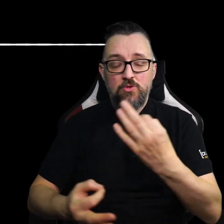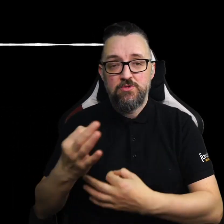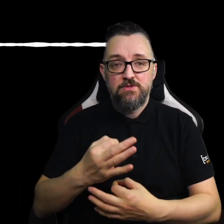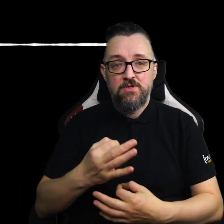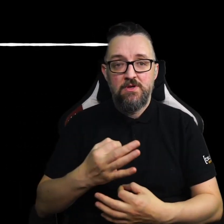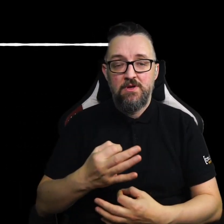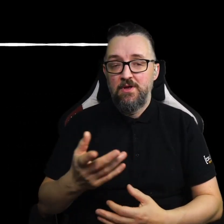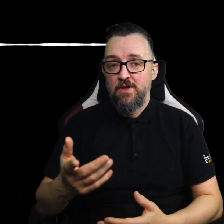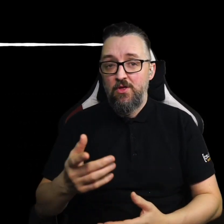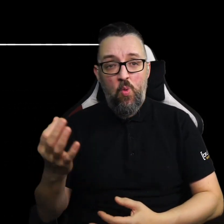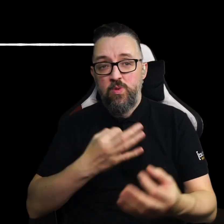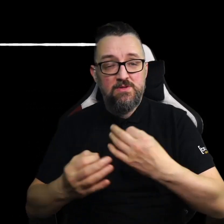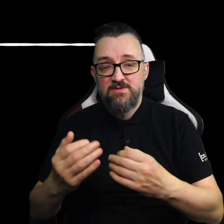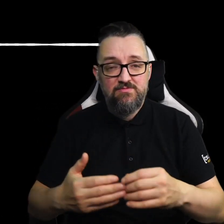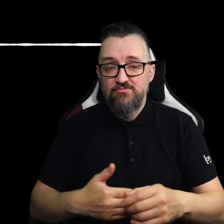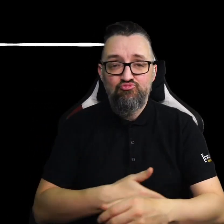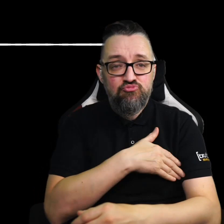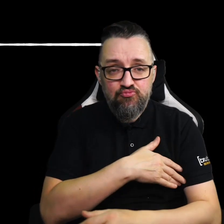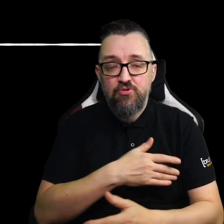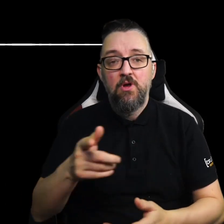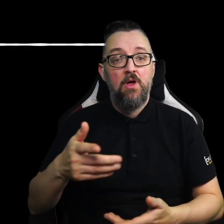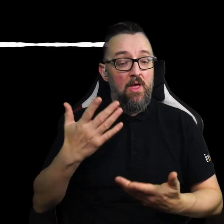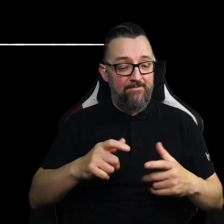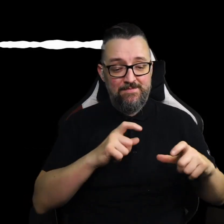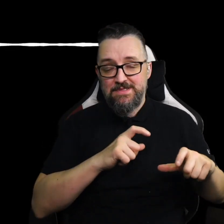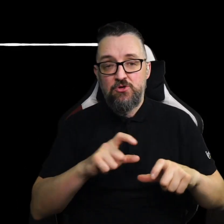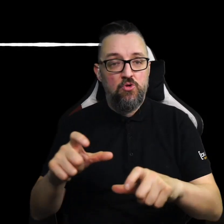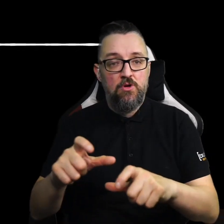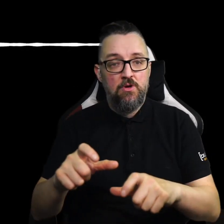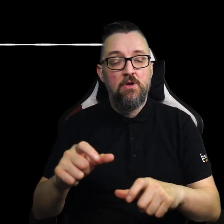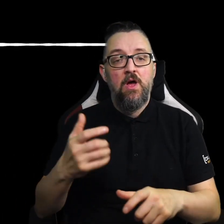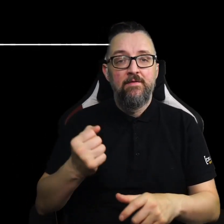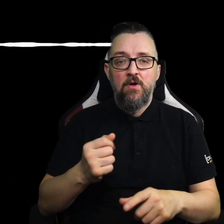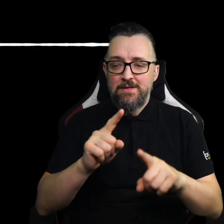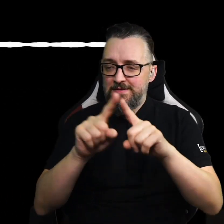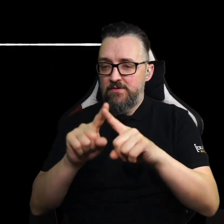And the only truth that continues to exist are the fragments of disbelief every time